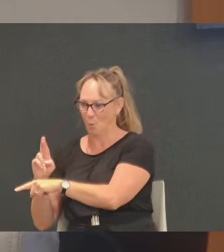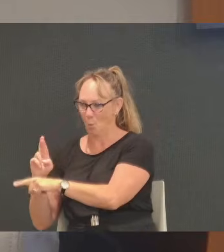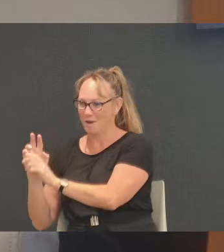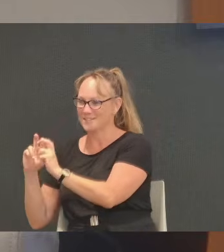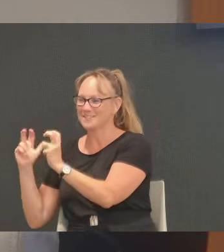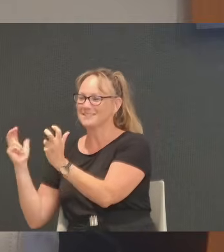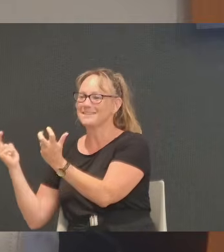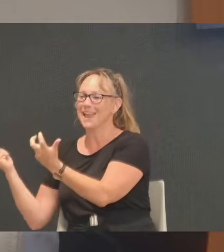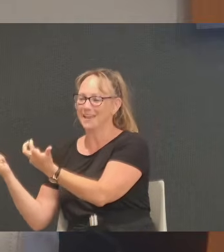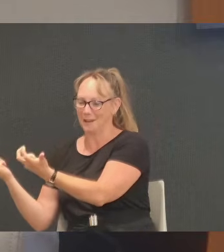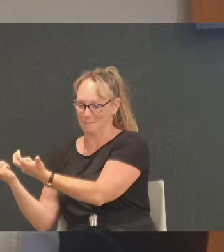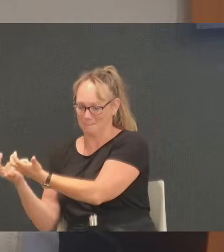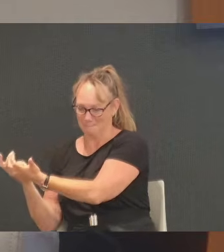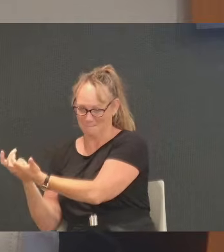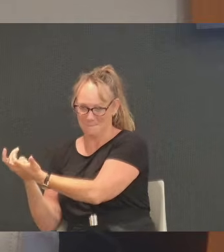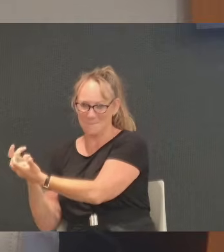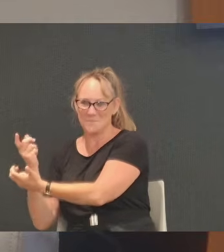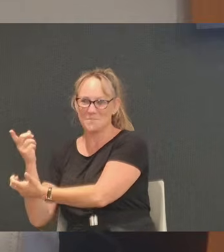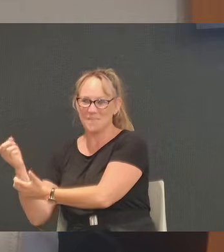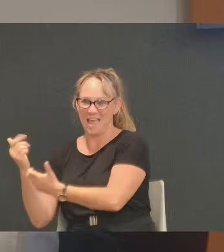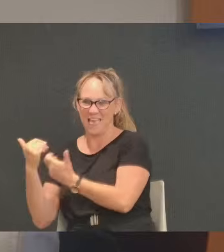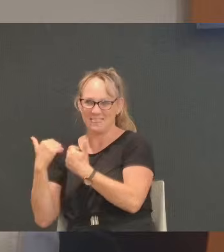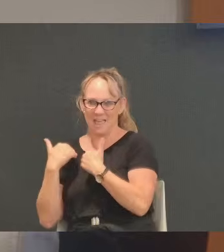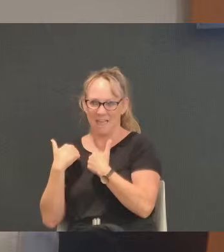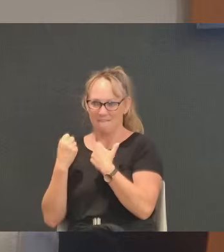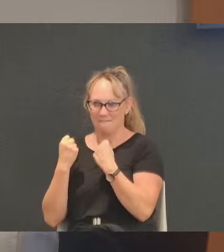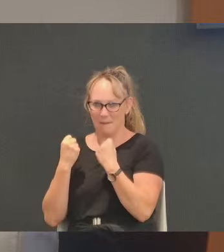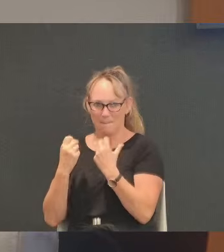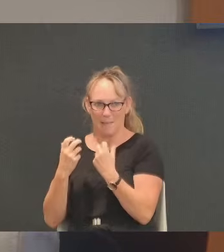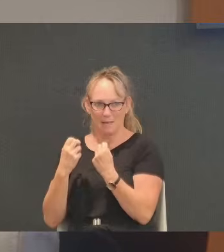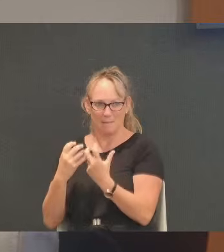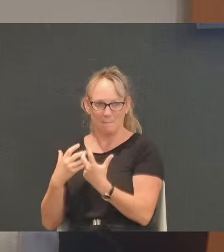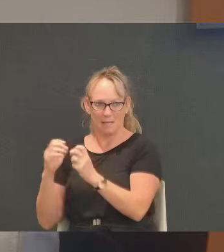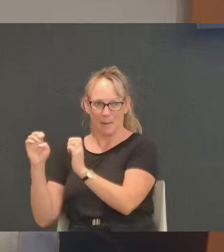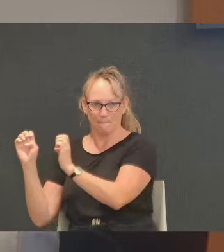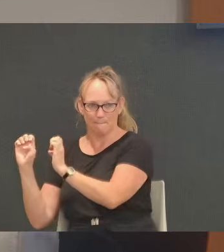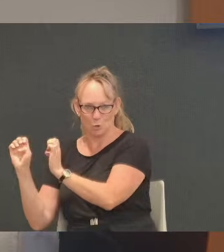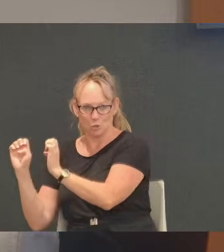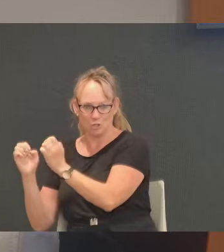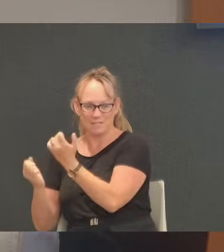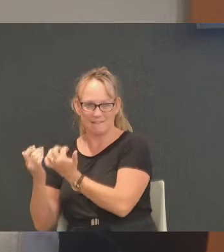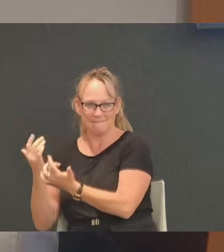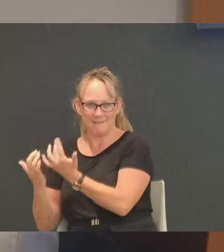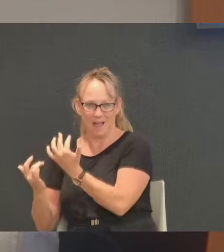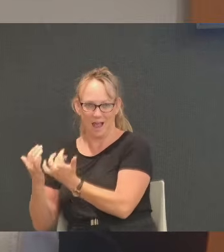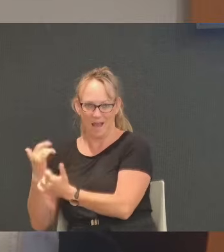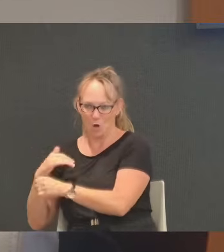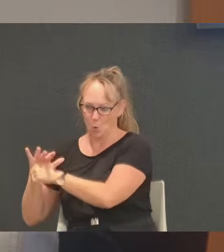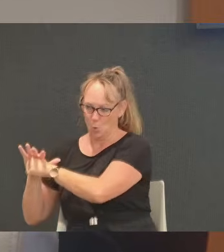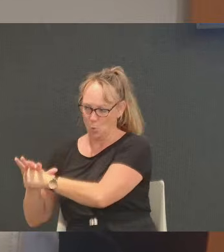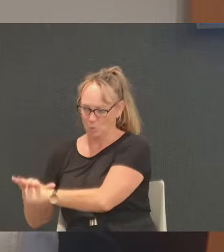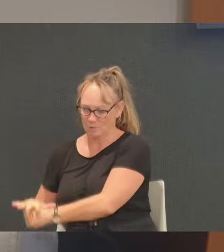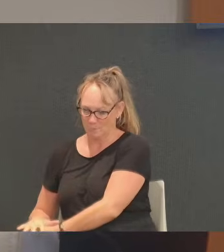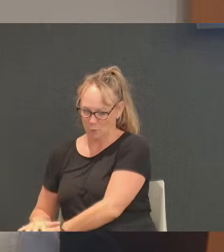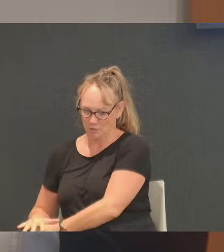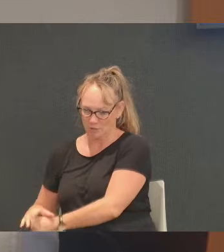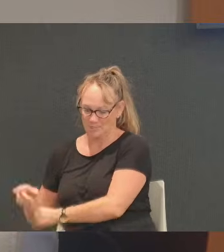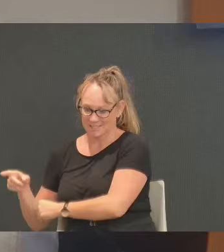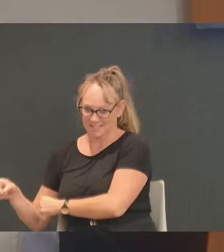that where the emergency the fire suppression systems have have surpassed their their useful